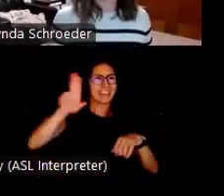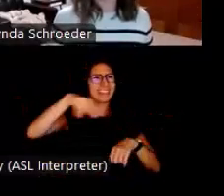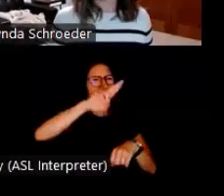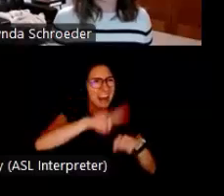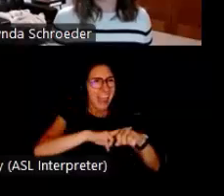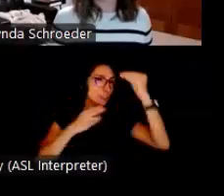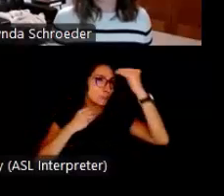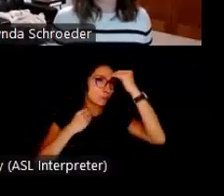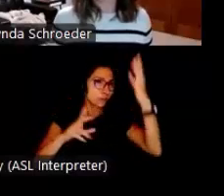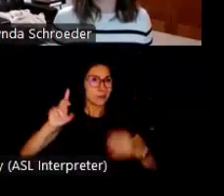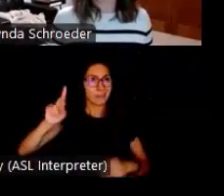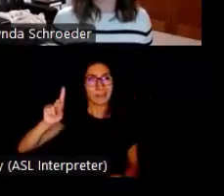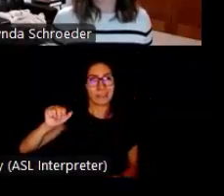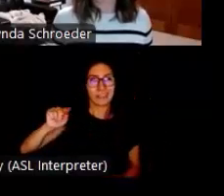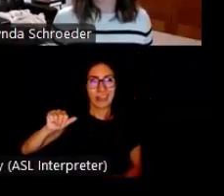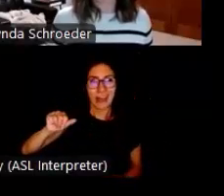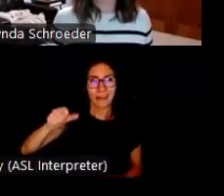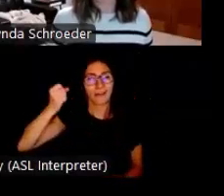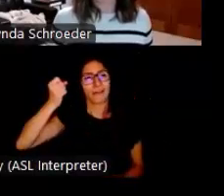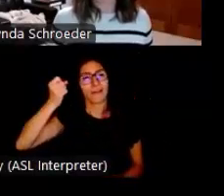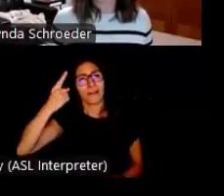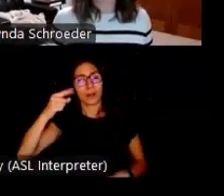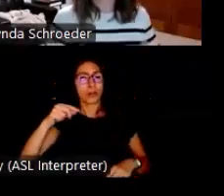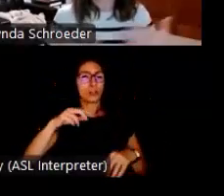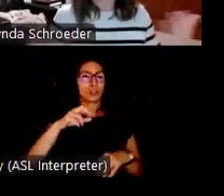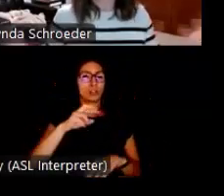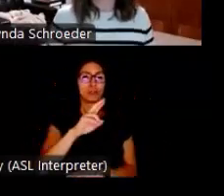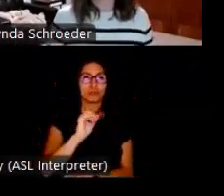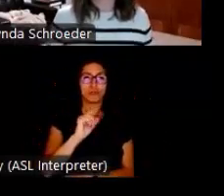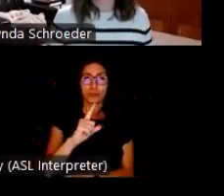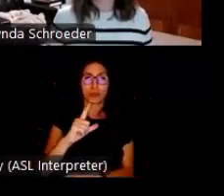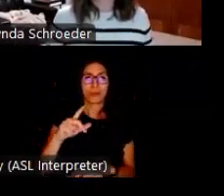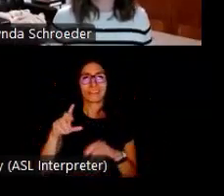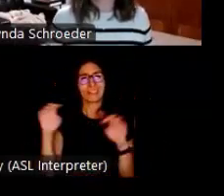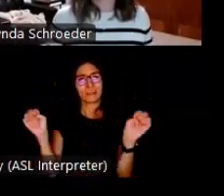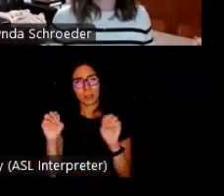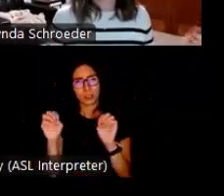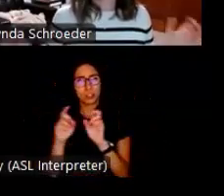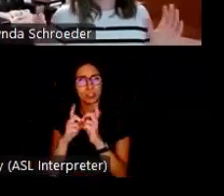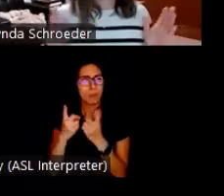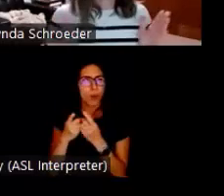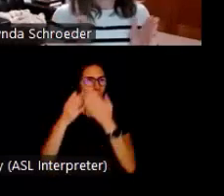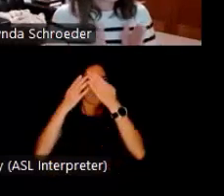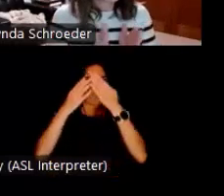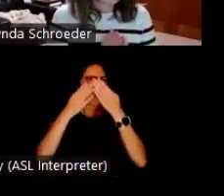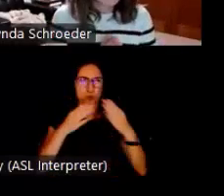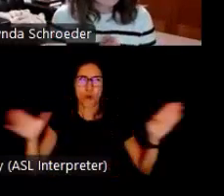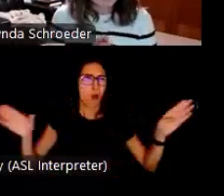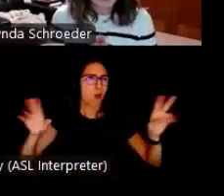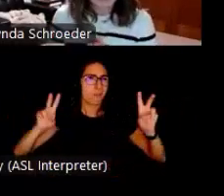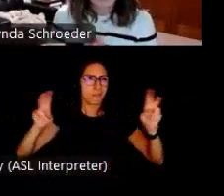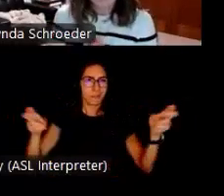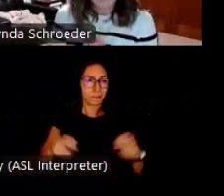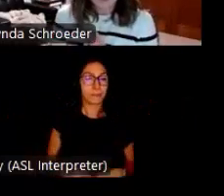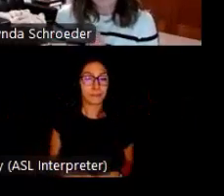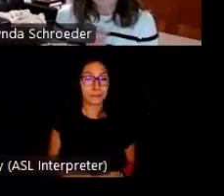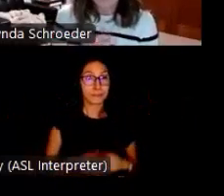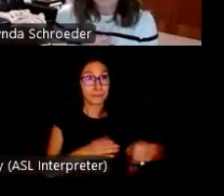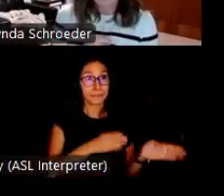the landscape of rural emergency department use broadly. Now, this project, I was actually